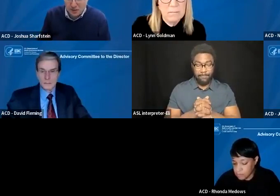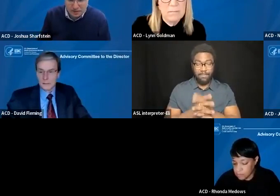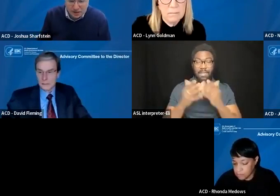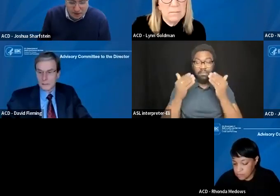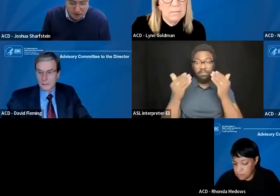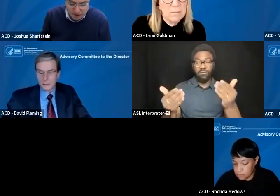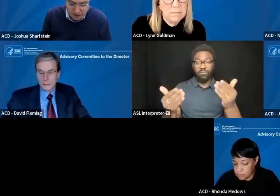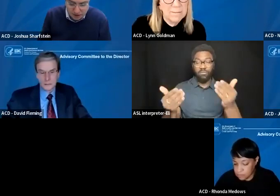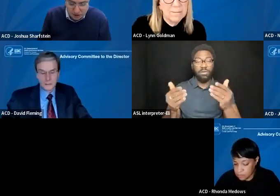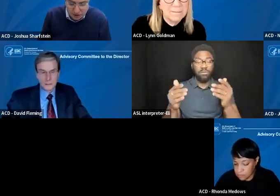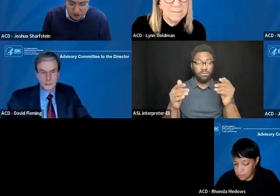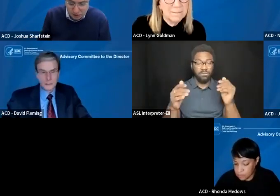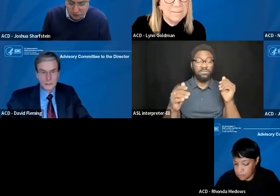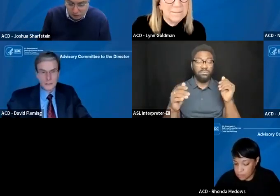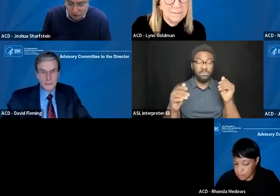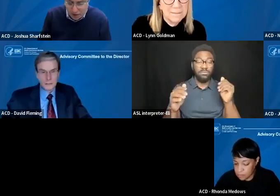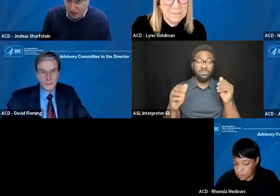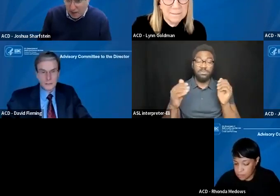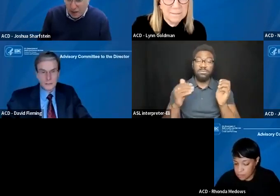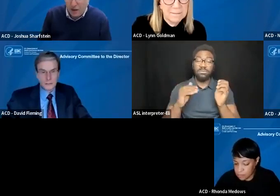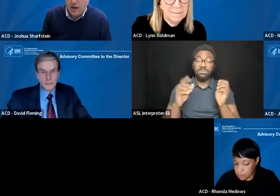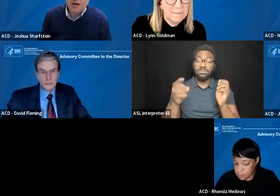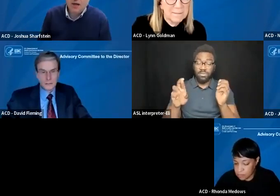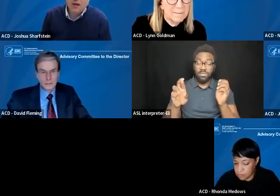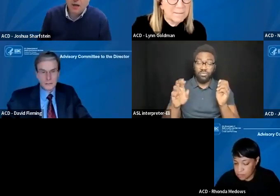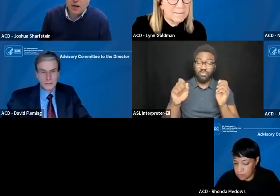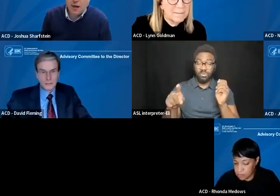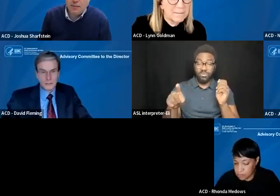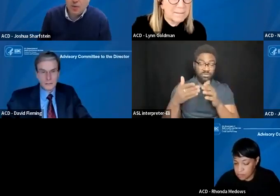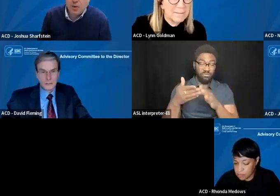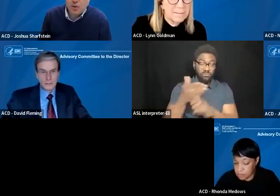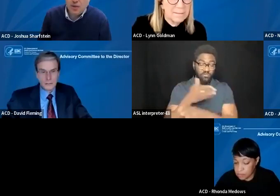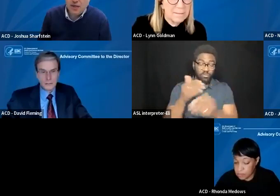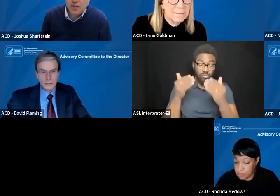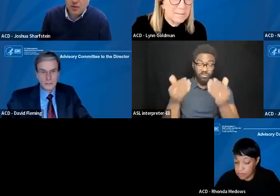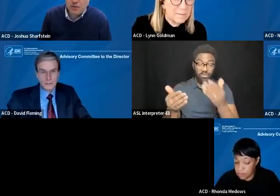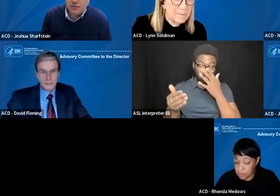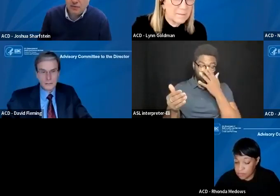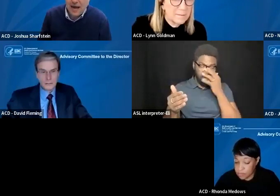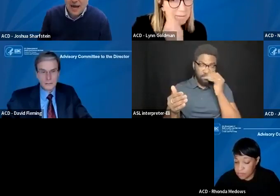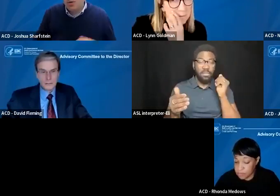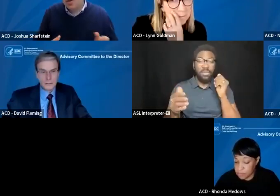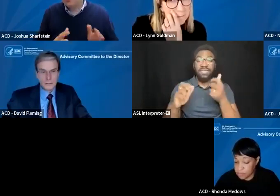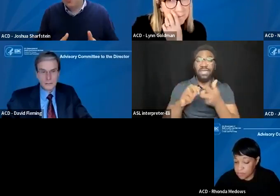of the things that you're saying. Just to go through the issue of how consolidated.